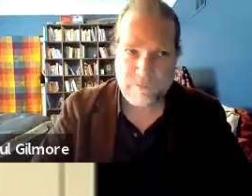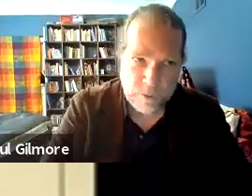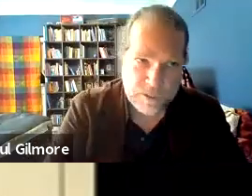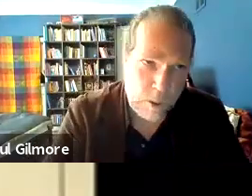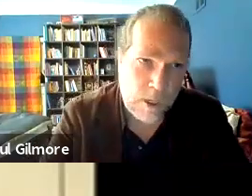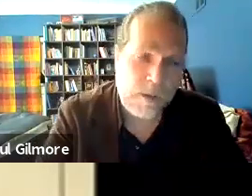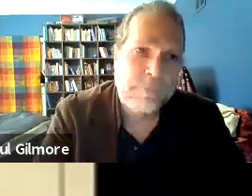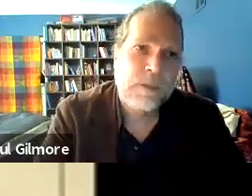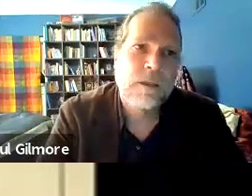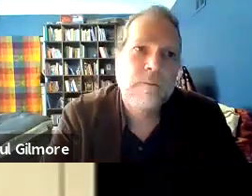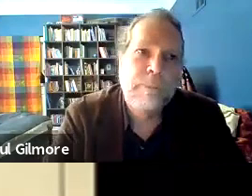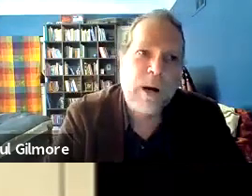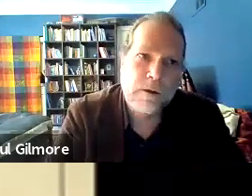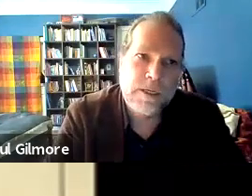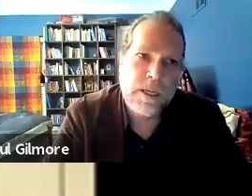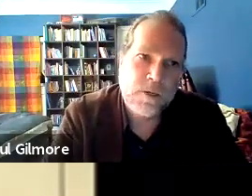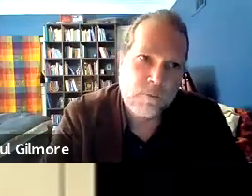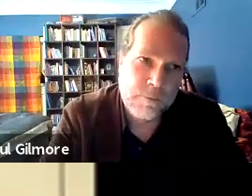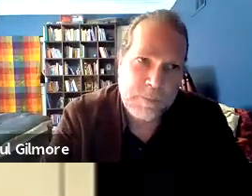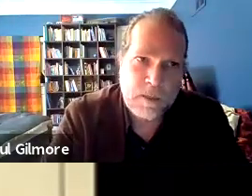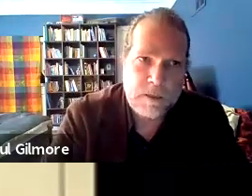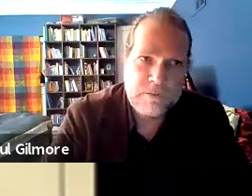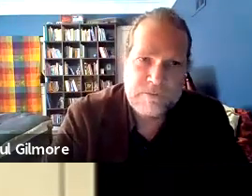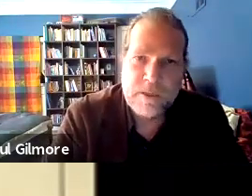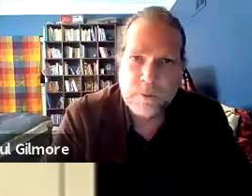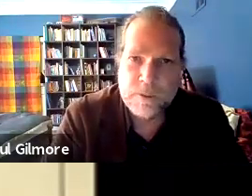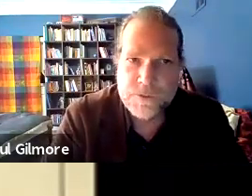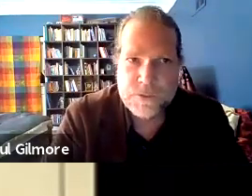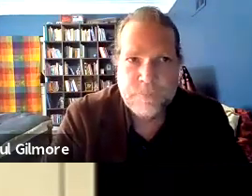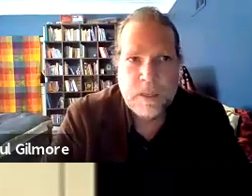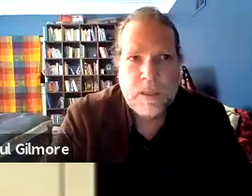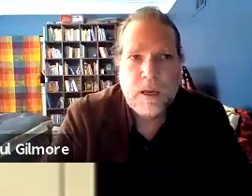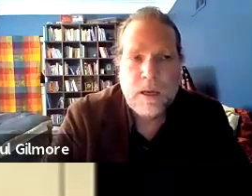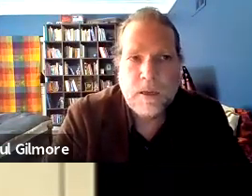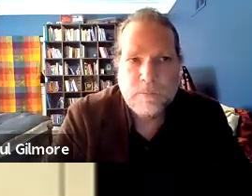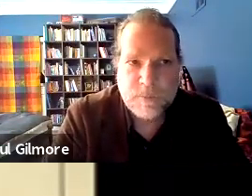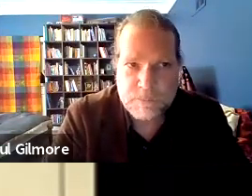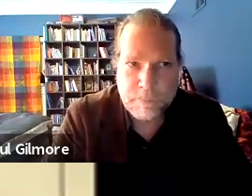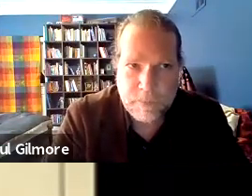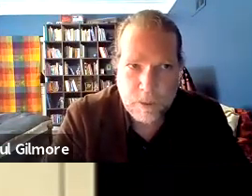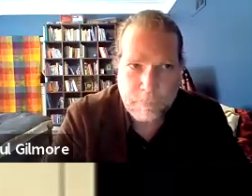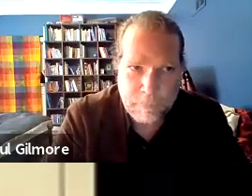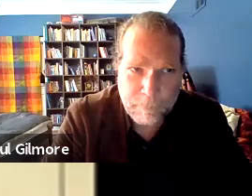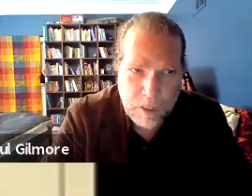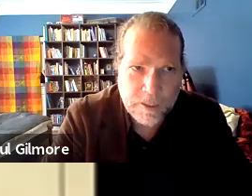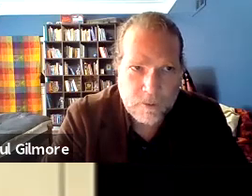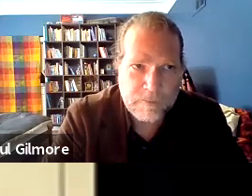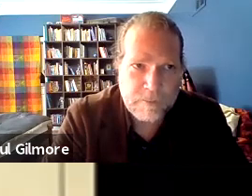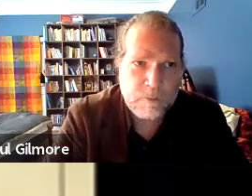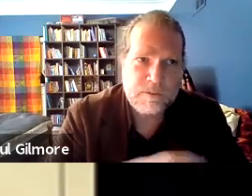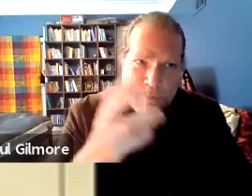Our first law barring a group of immigrants, just you know, barring a group of immigrants,